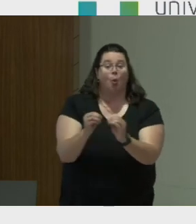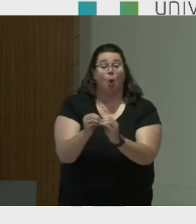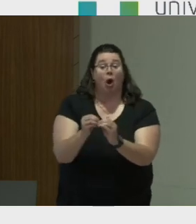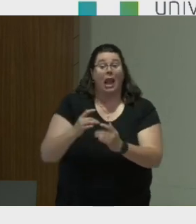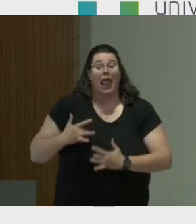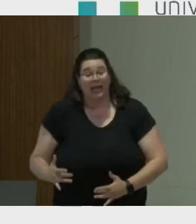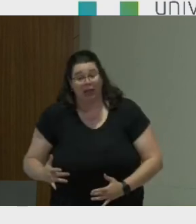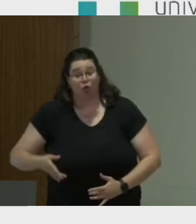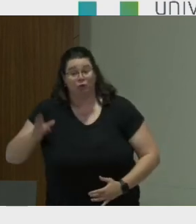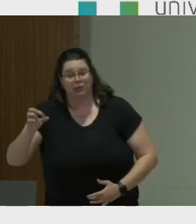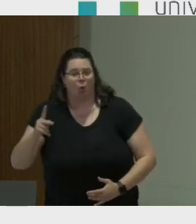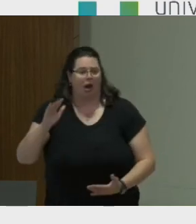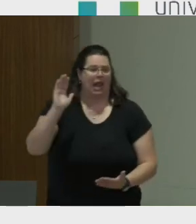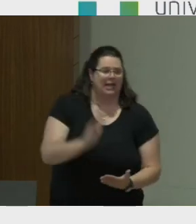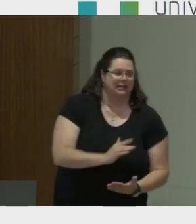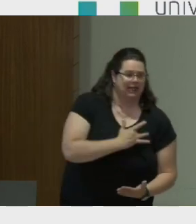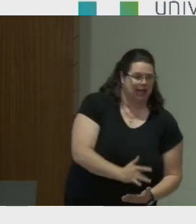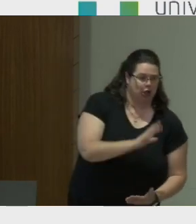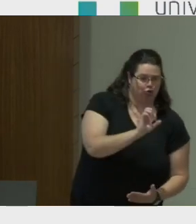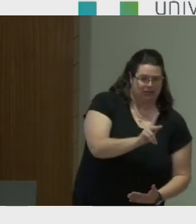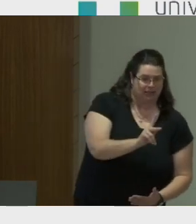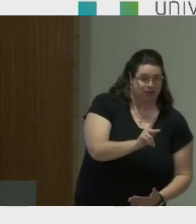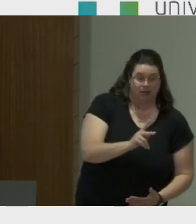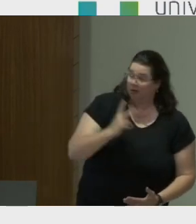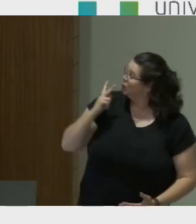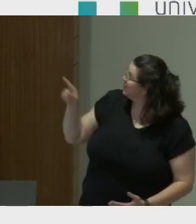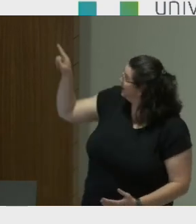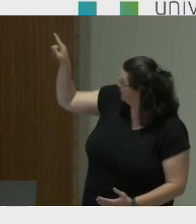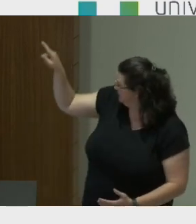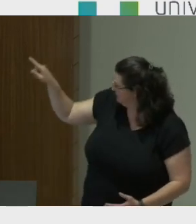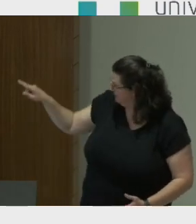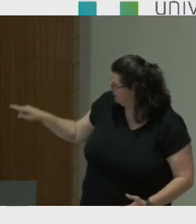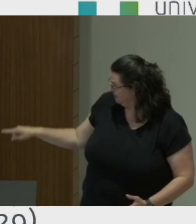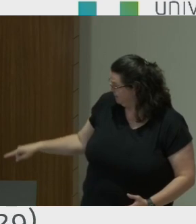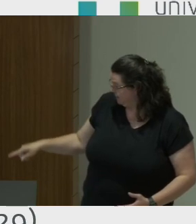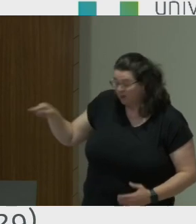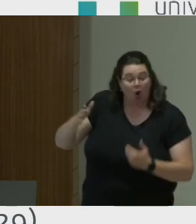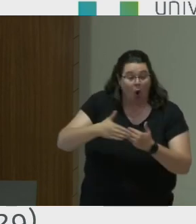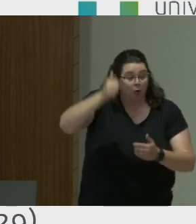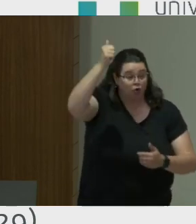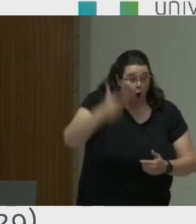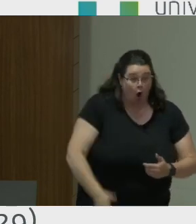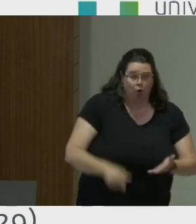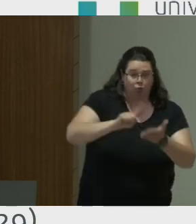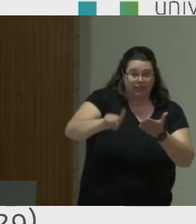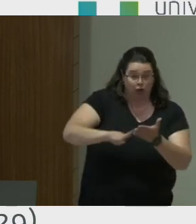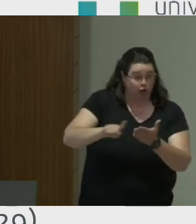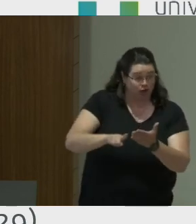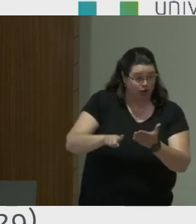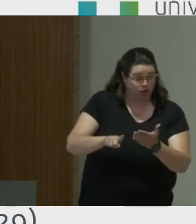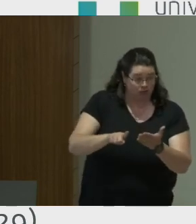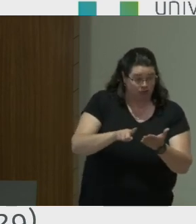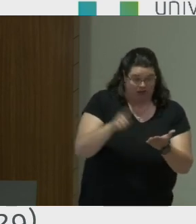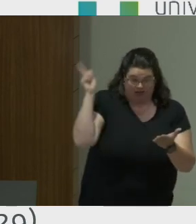And what you can see here on that slide is that almost all studies show an increased